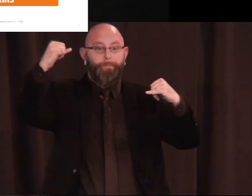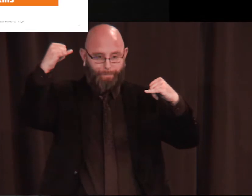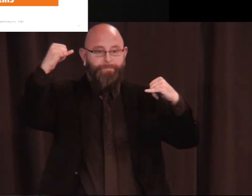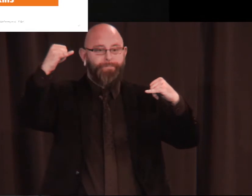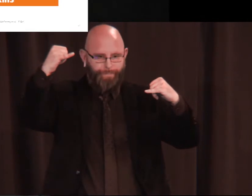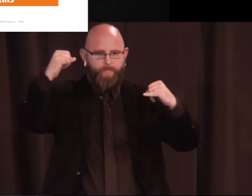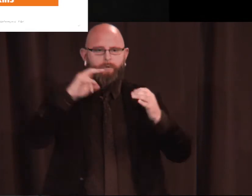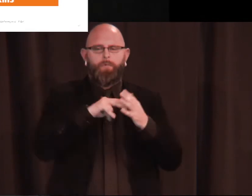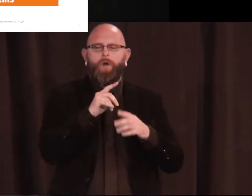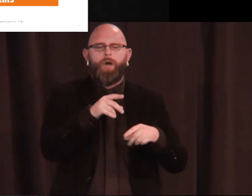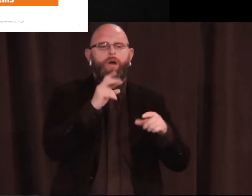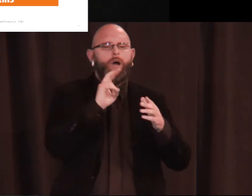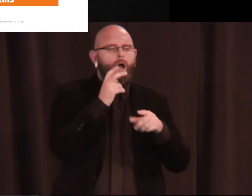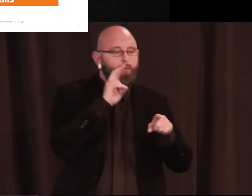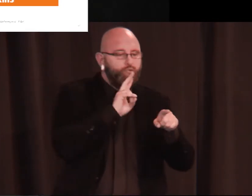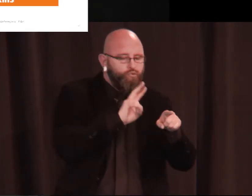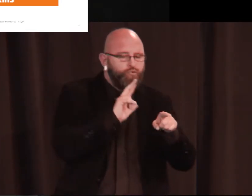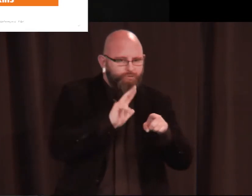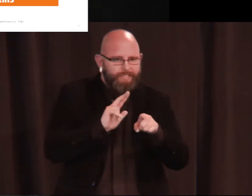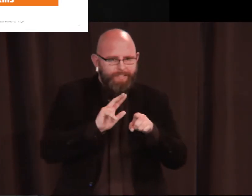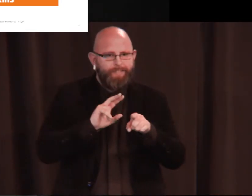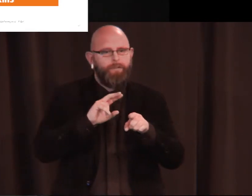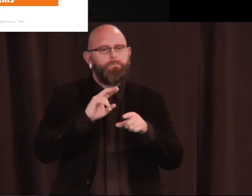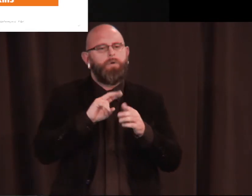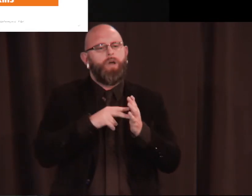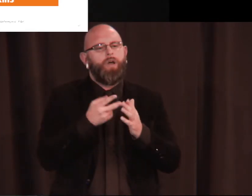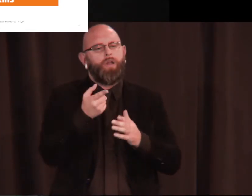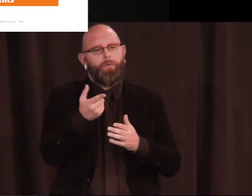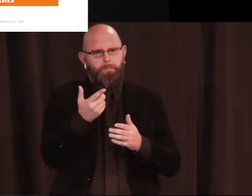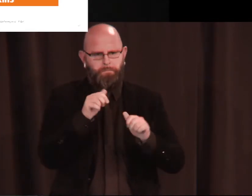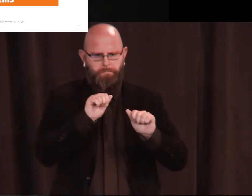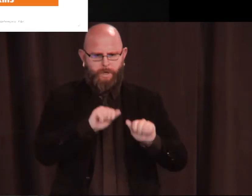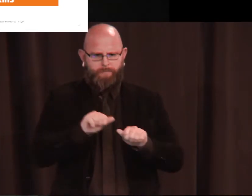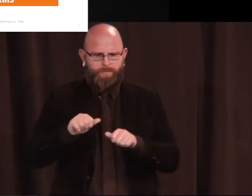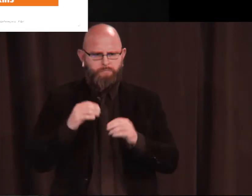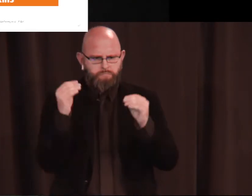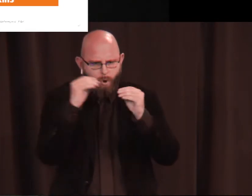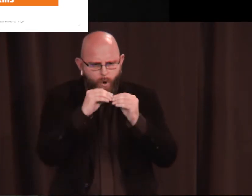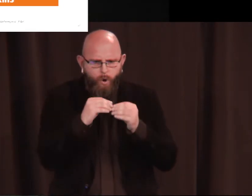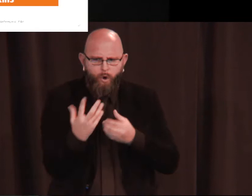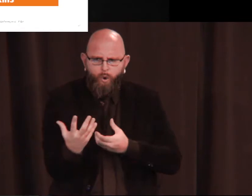that means that children are making more gains than we would expect in 12-months' time, okay,